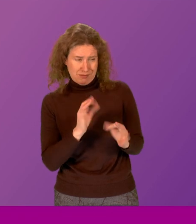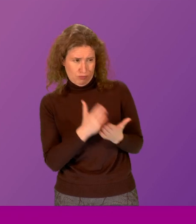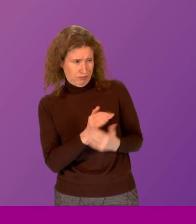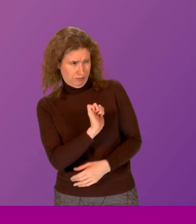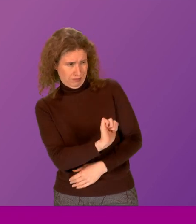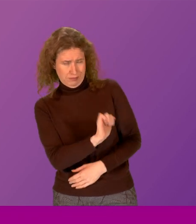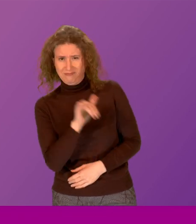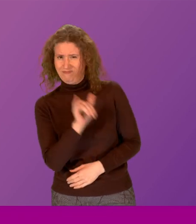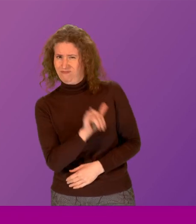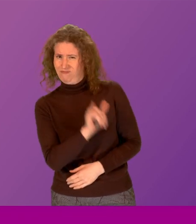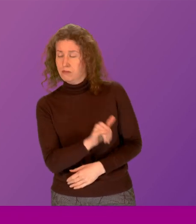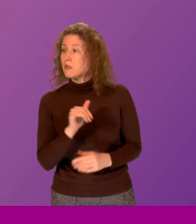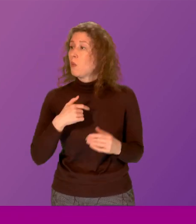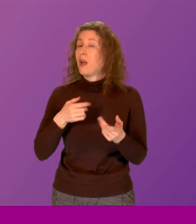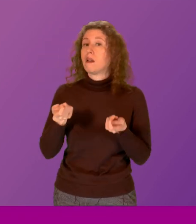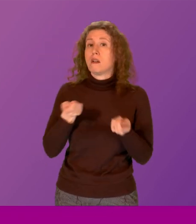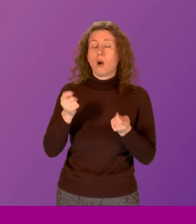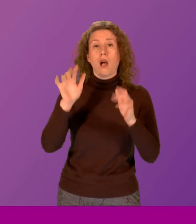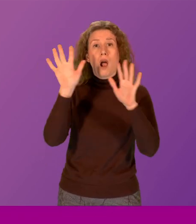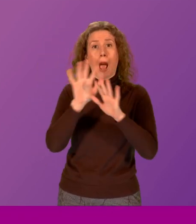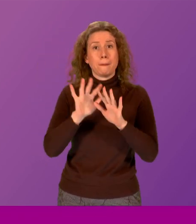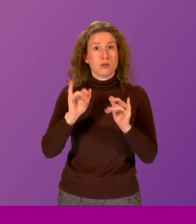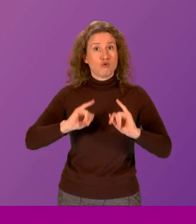with a climate crisis, the Climate Change Committee says that the Government has “no